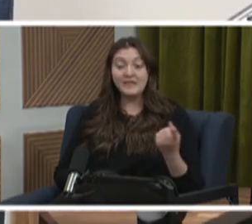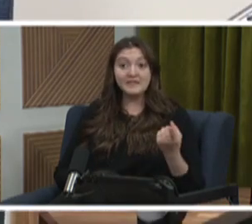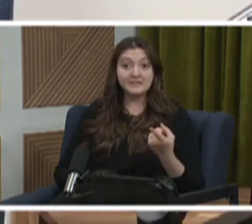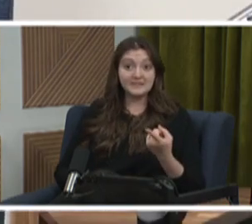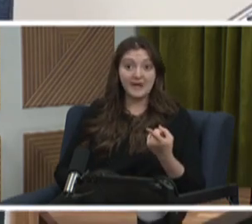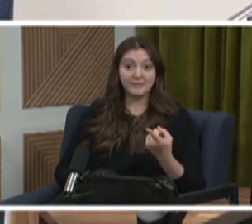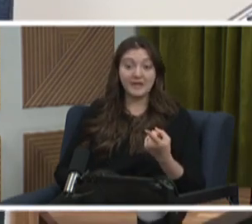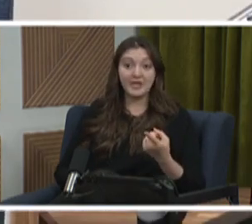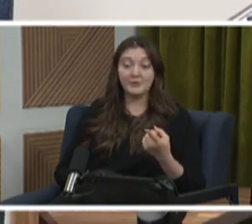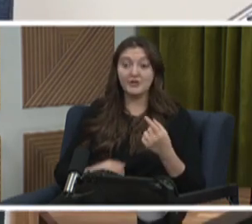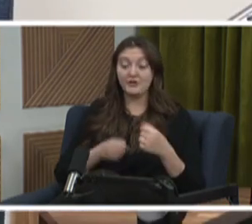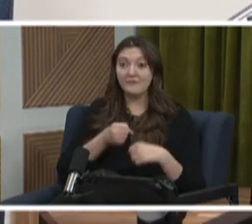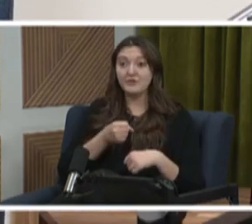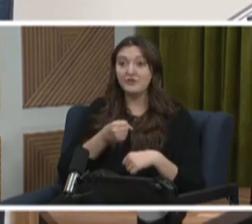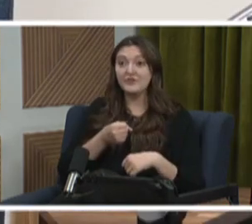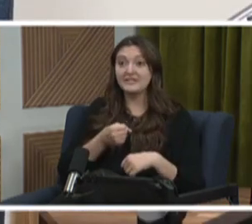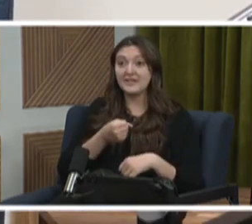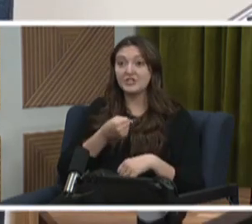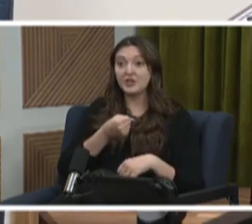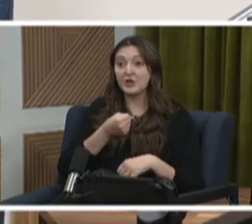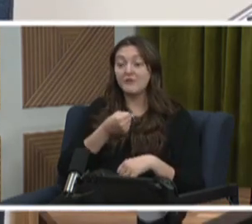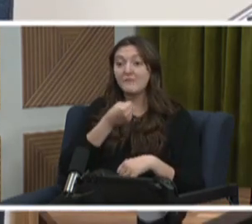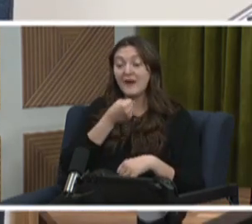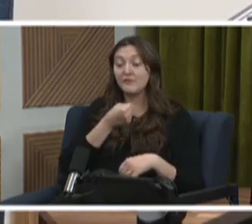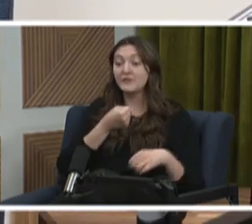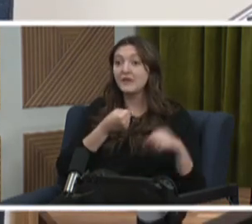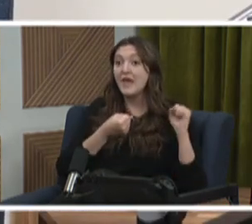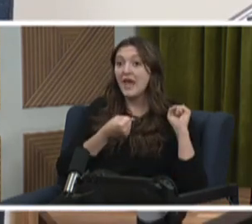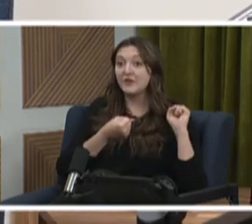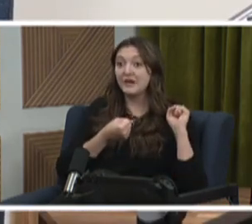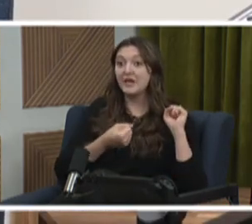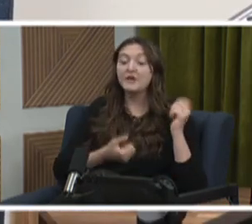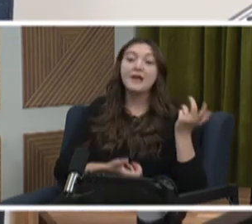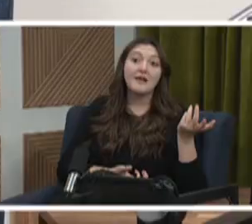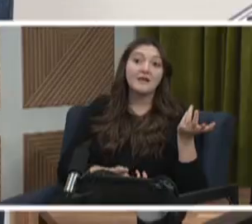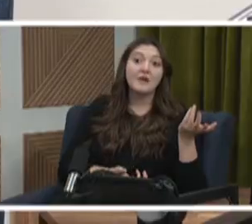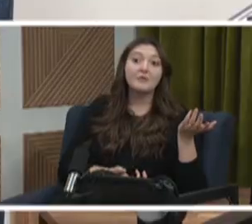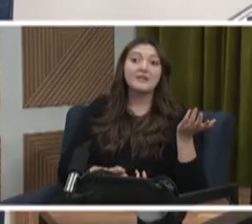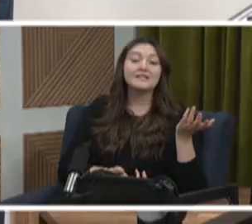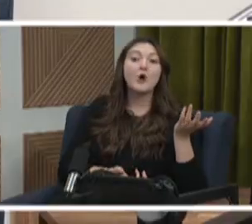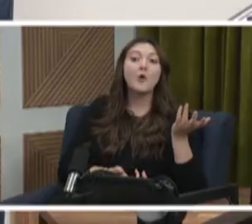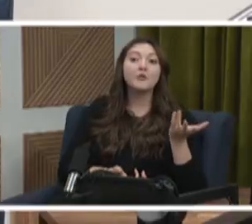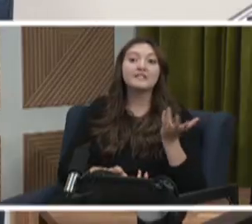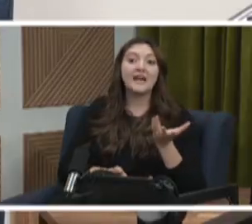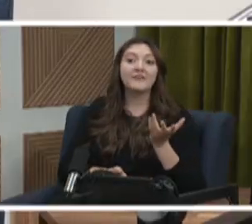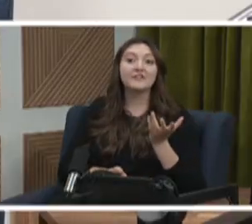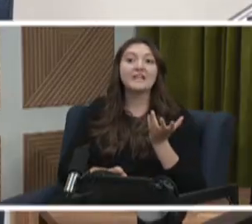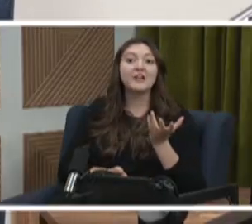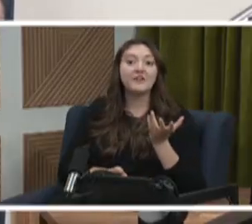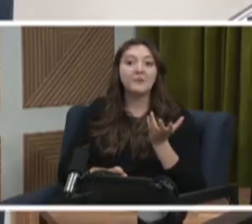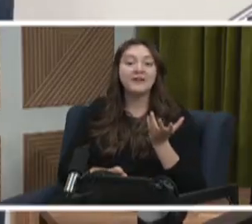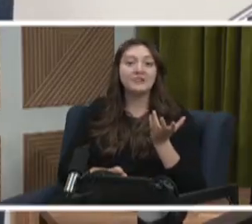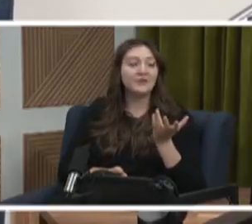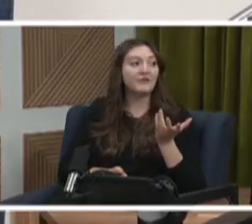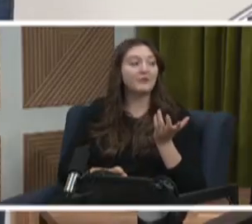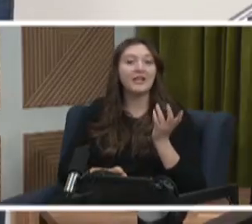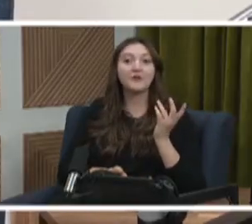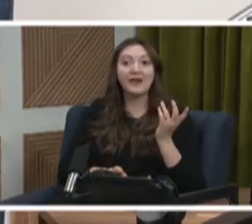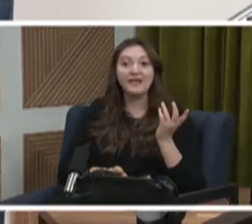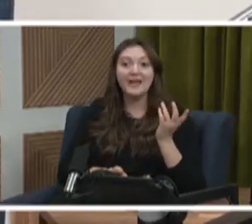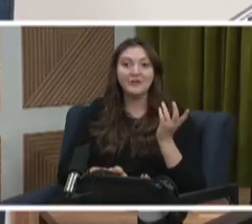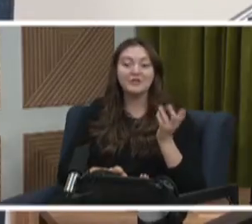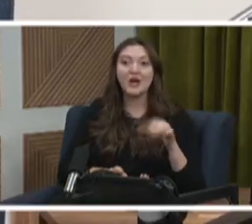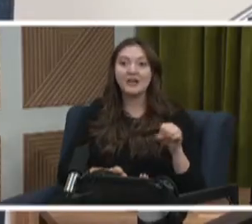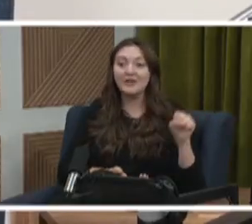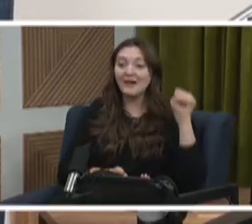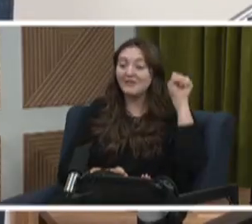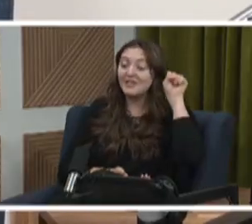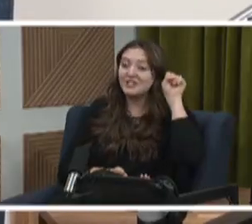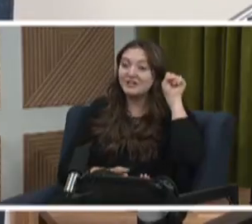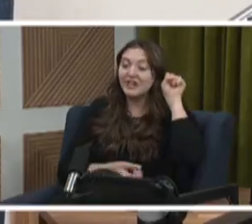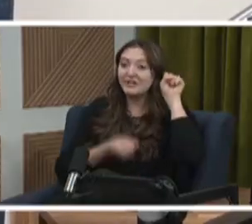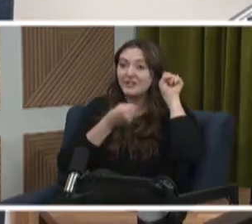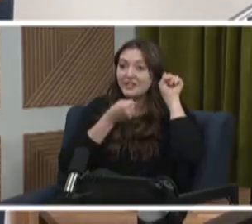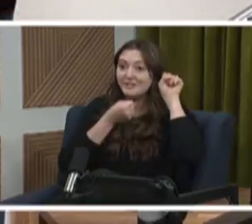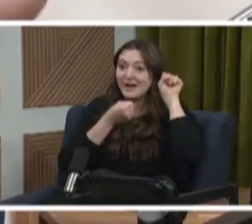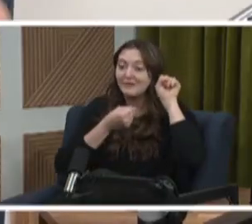This sign right here with your two fists next to your mouth and your ear would be this old sign for telephone because whenever you would, like, crank it and you would talk, you would have the thing to your ear and the thing to your mouth.